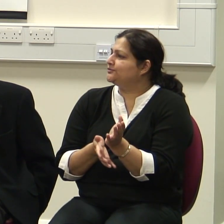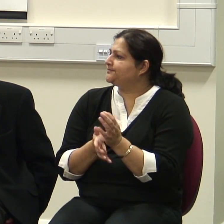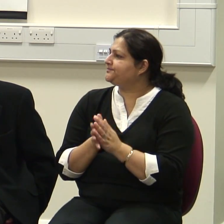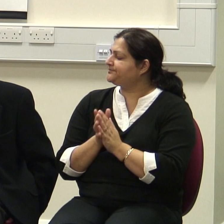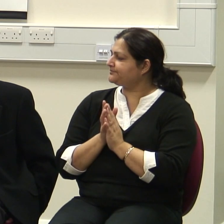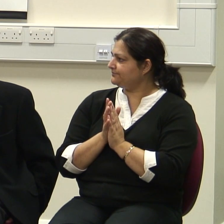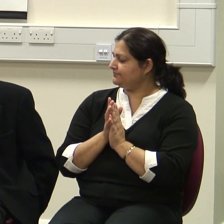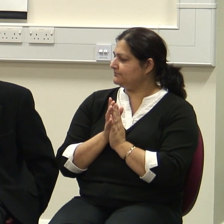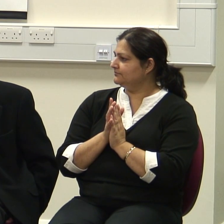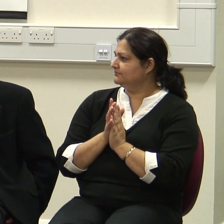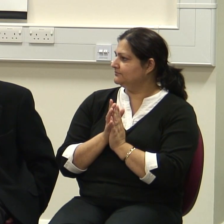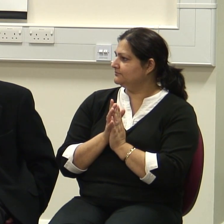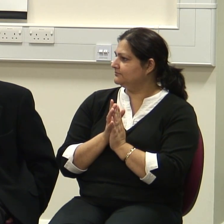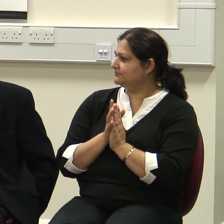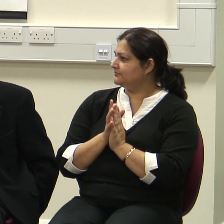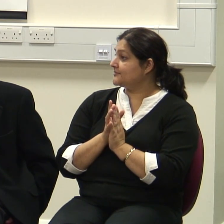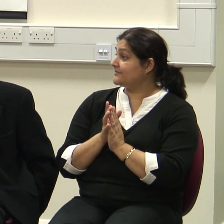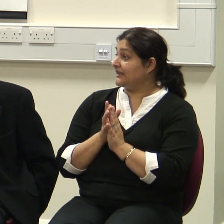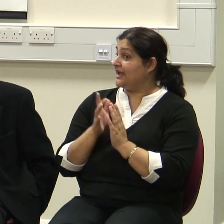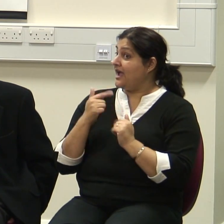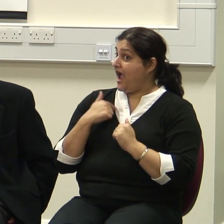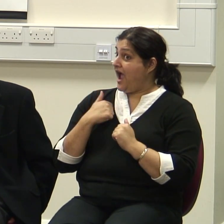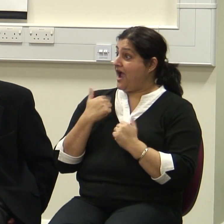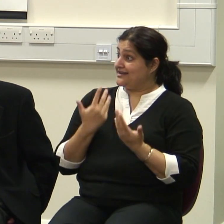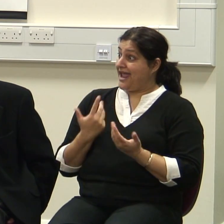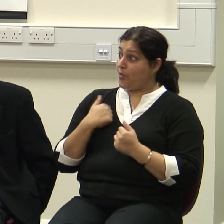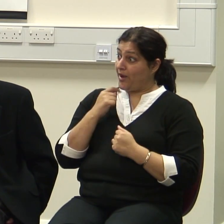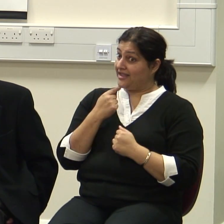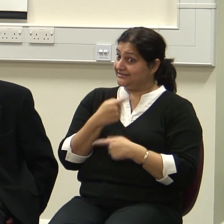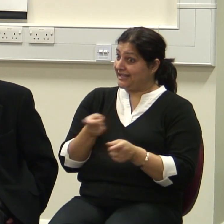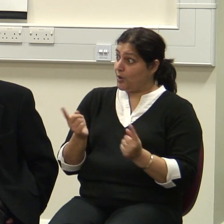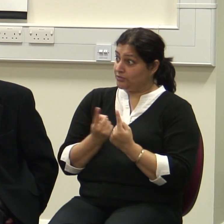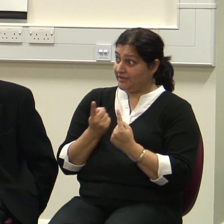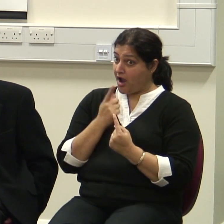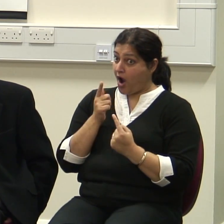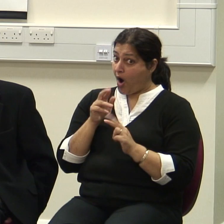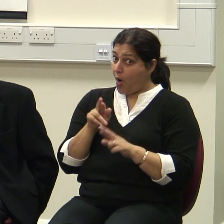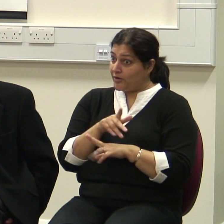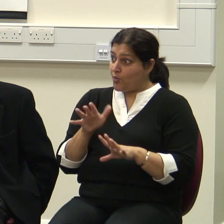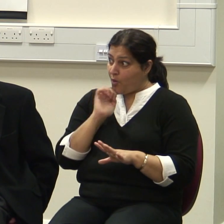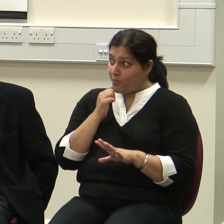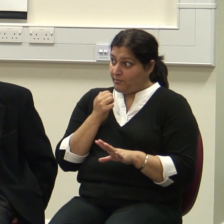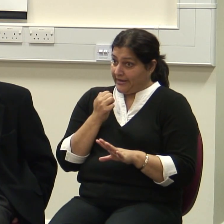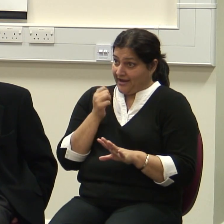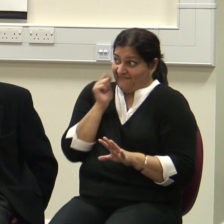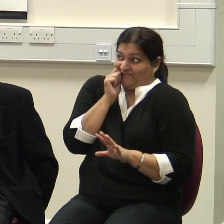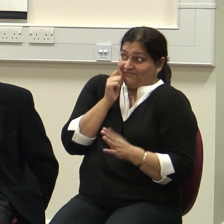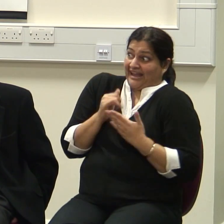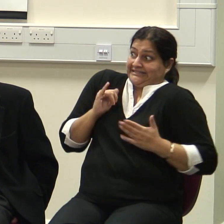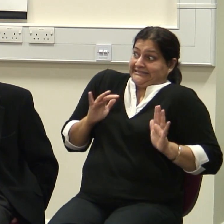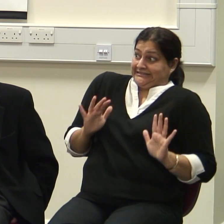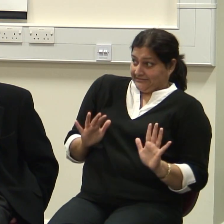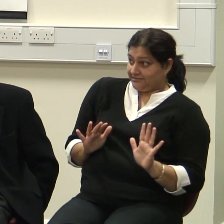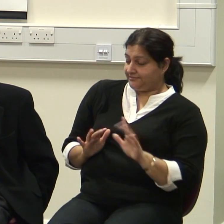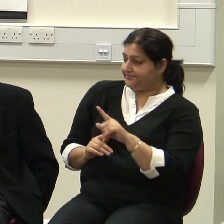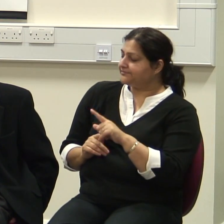something which may, I hope will not offend any of you – there is a strain of paternalism,